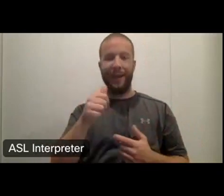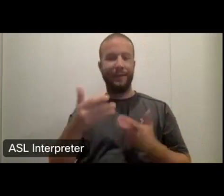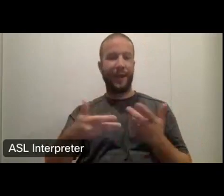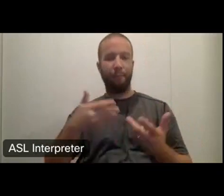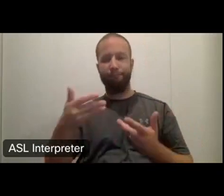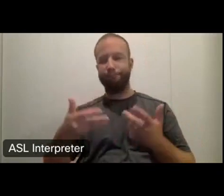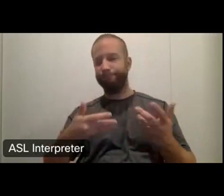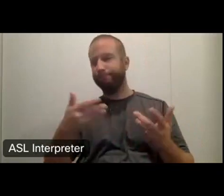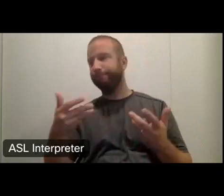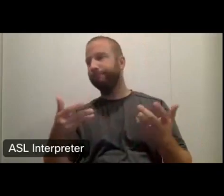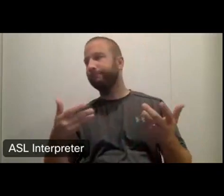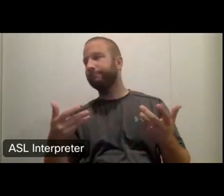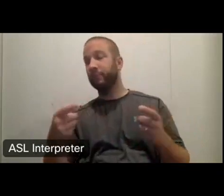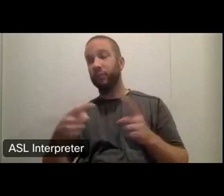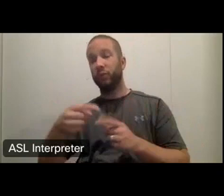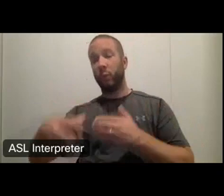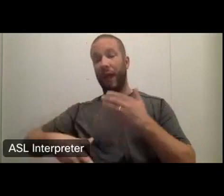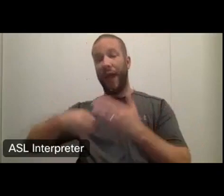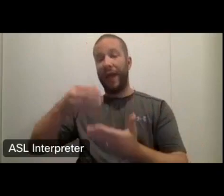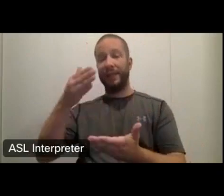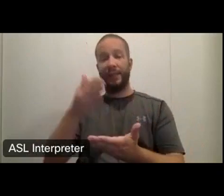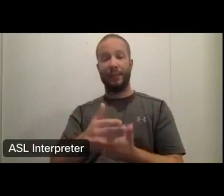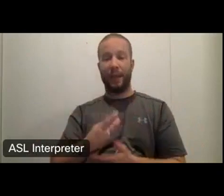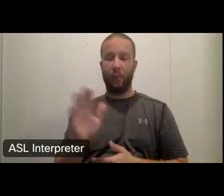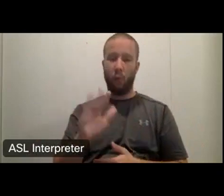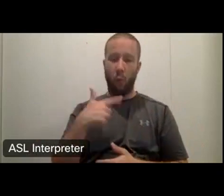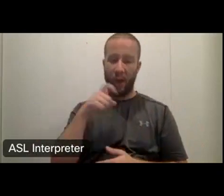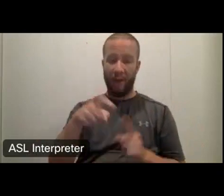so to put in a new stop would actually be having to build a new stop and a new bus pad